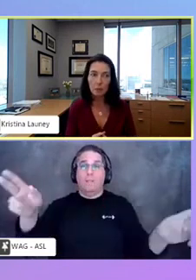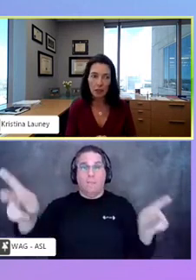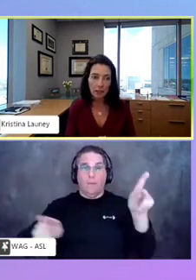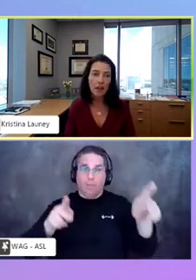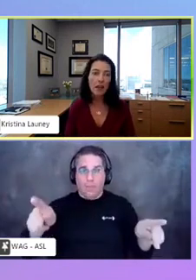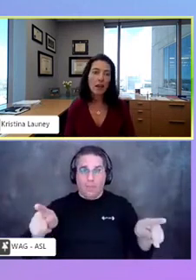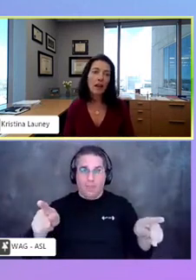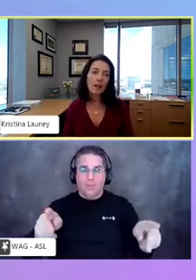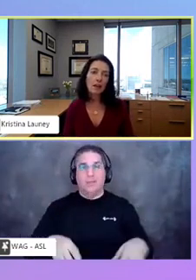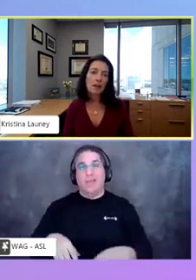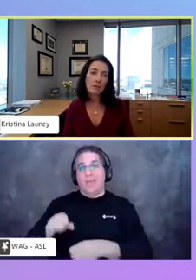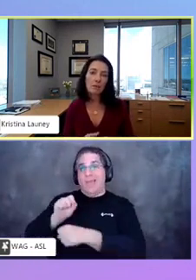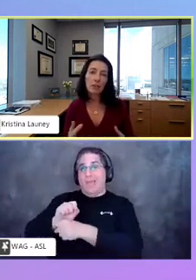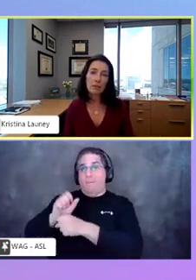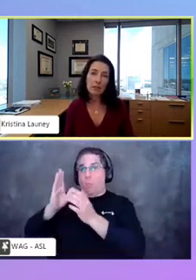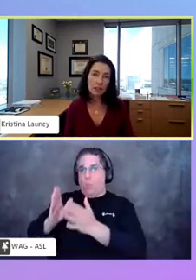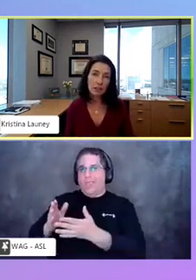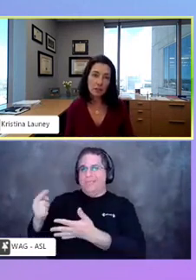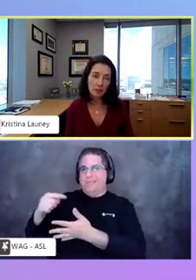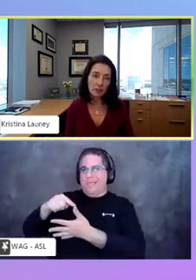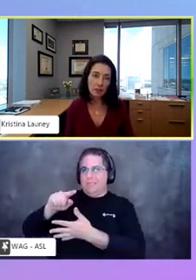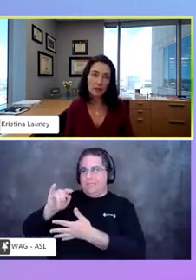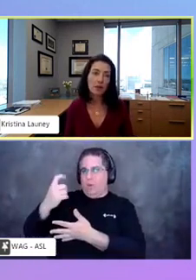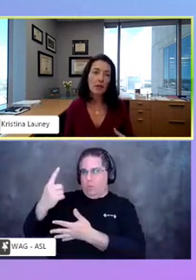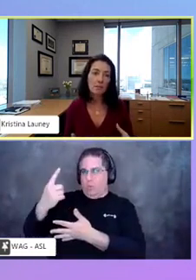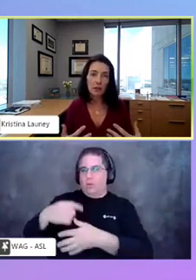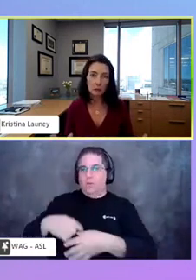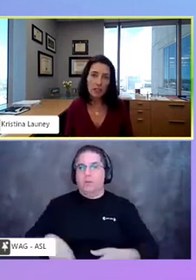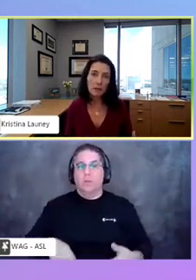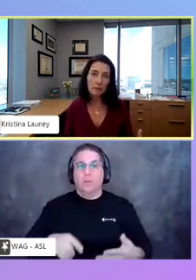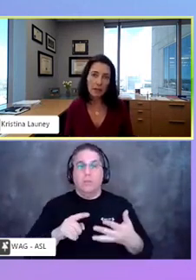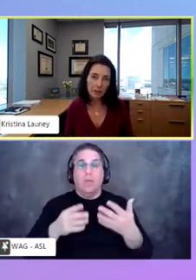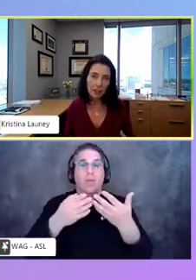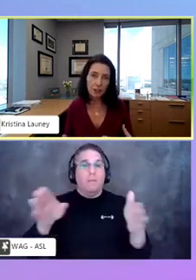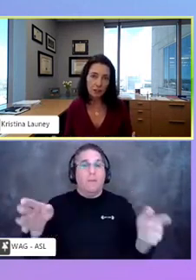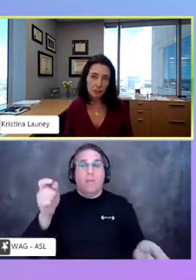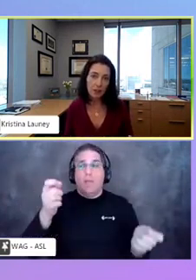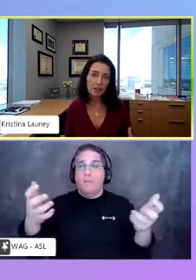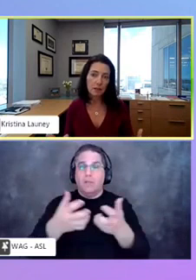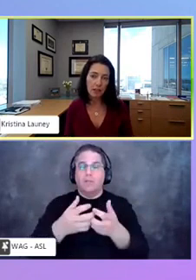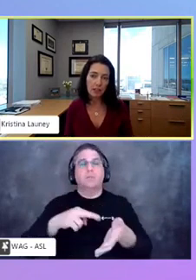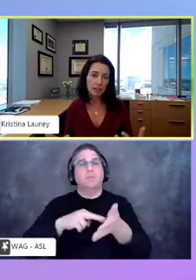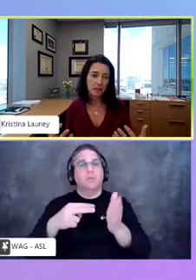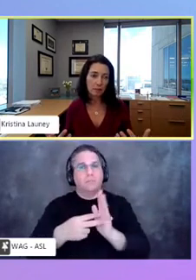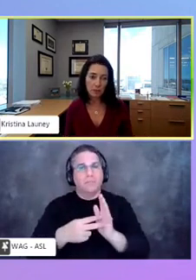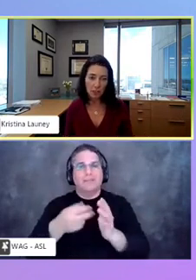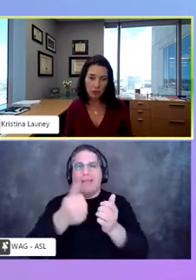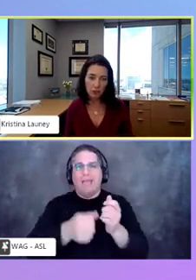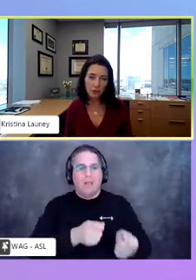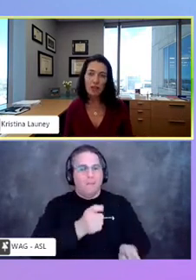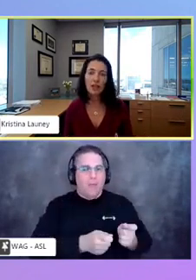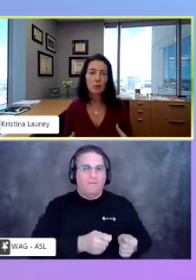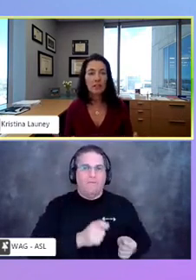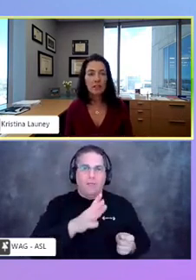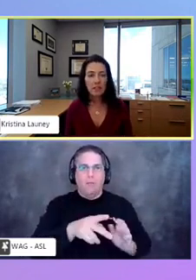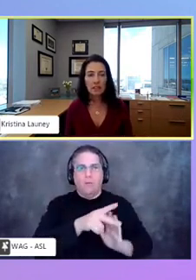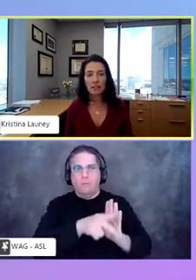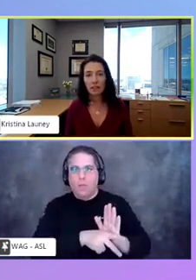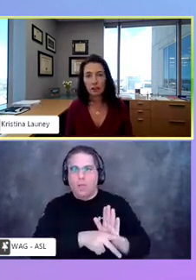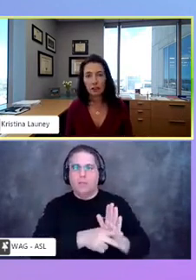accessible facilities to individuals with disabilities. Supply members and of the public we're talking about employees, we're talking about Title Title